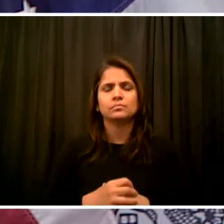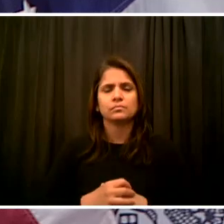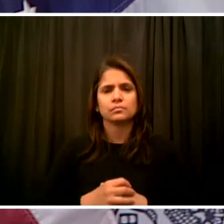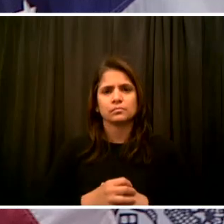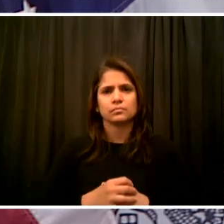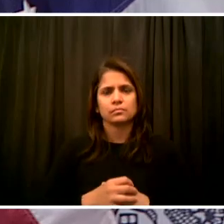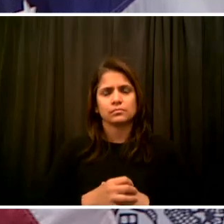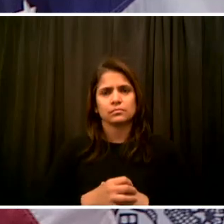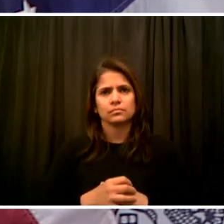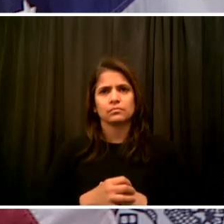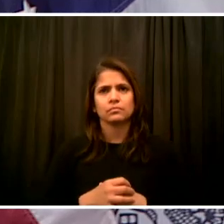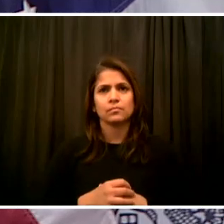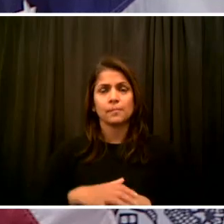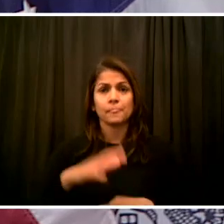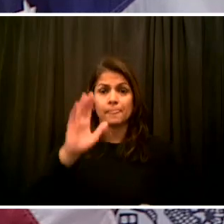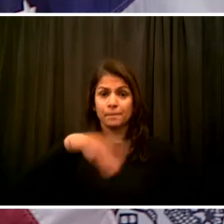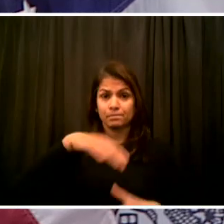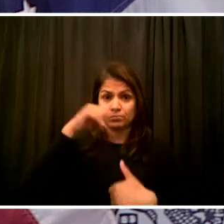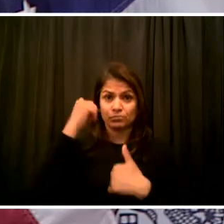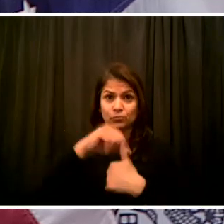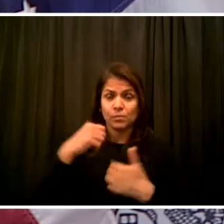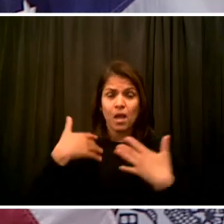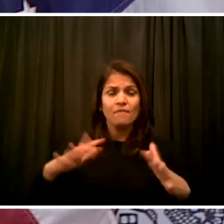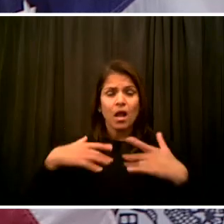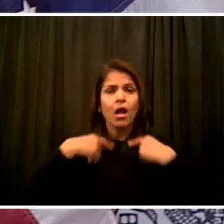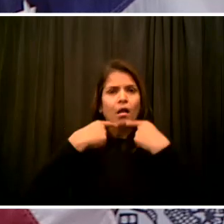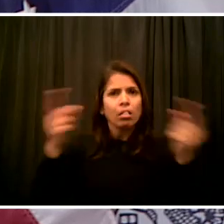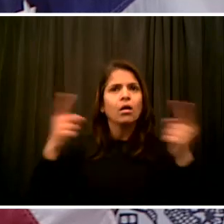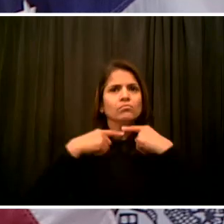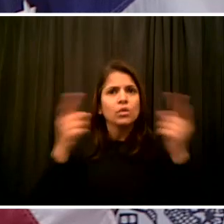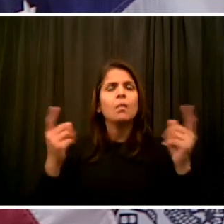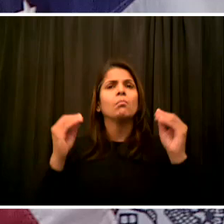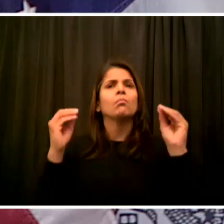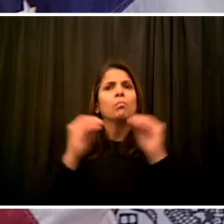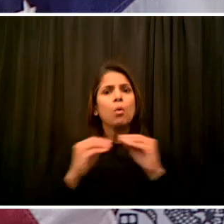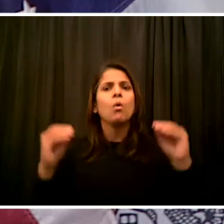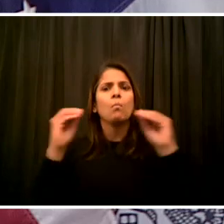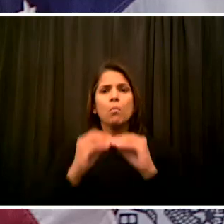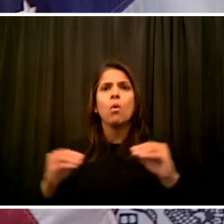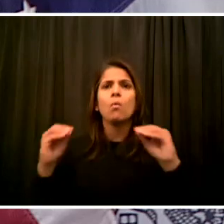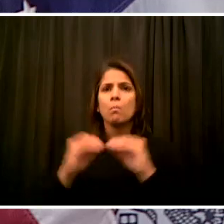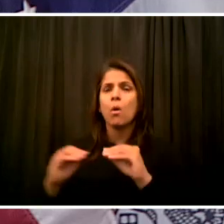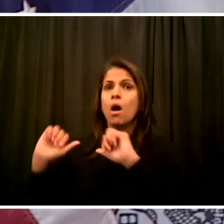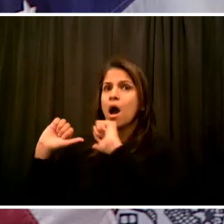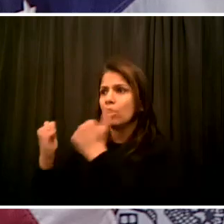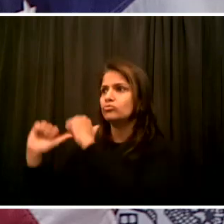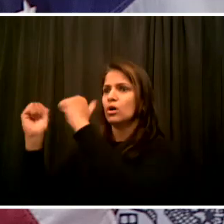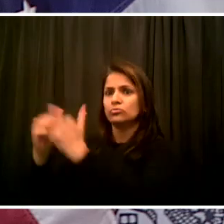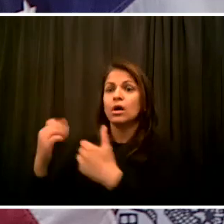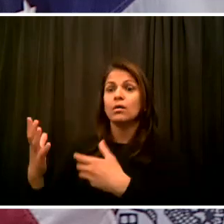REREFENCE TO GRASSROOTS ELEMEN TSOFT HE EQUATION. WE ARE GOING TO USE MORE AND MORE CIVILIANS. WE ARE GOING TO